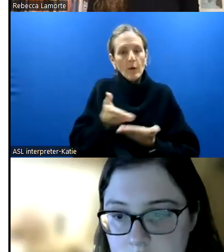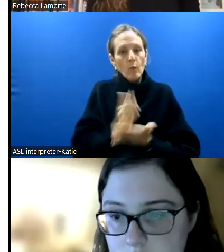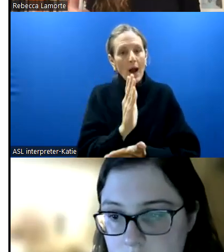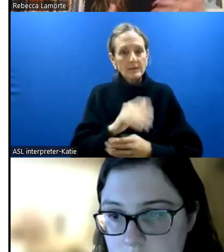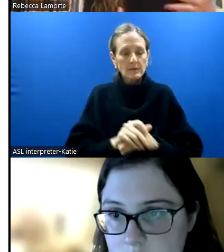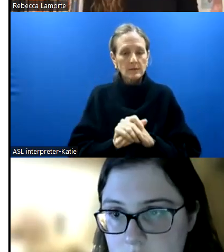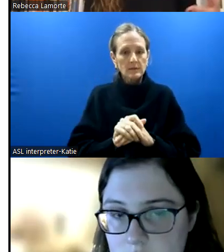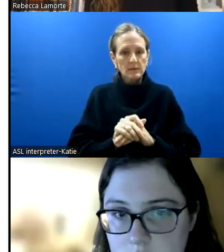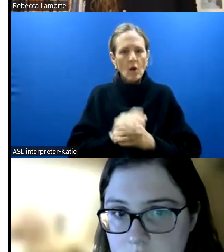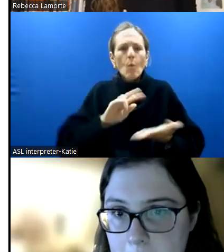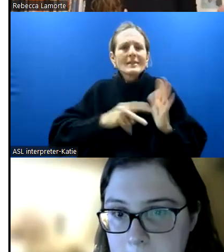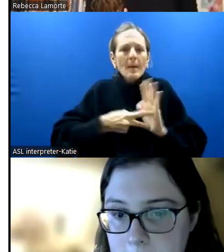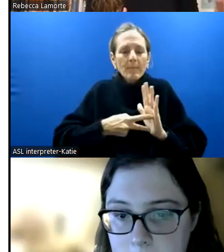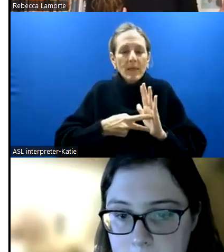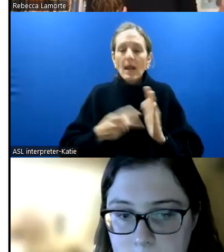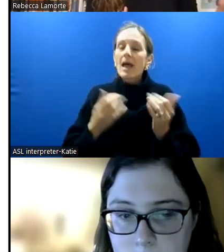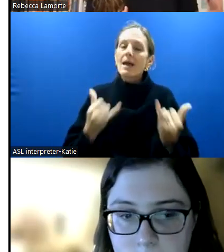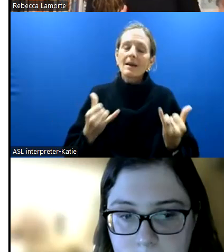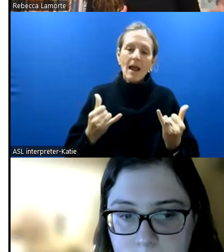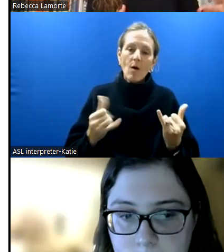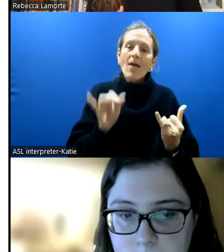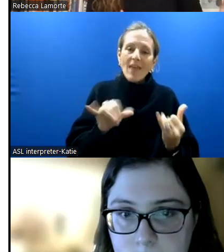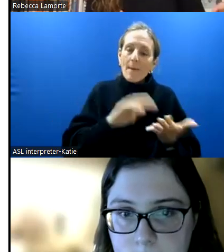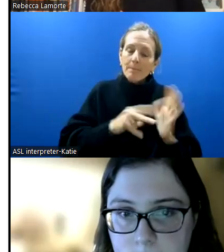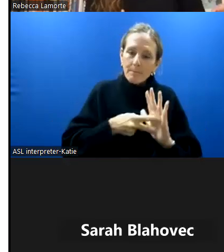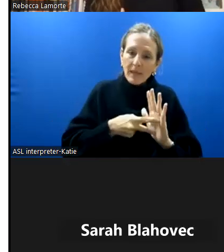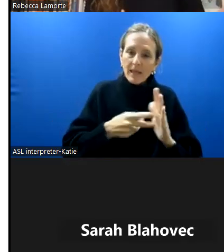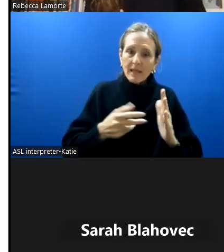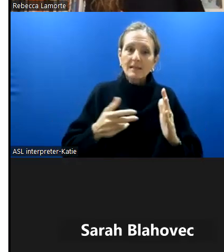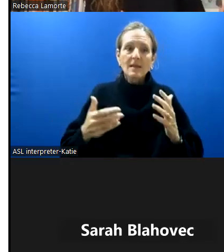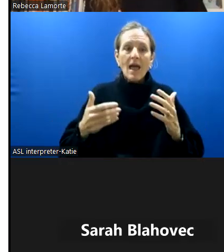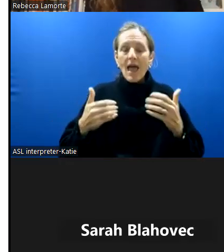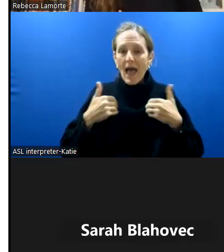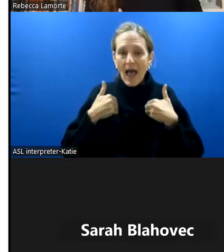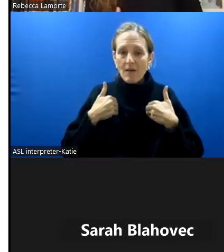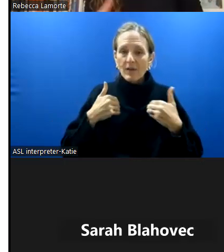and to experience equality in opportunity with abled people, excuse me.